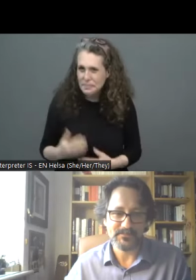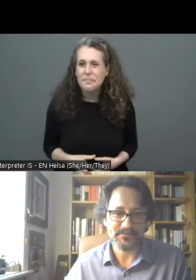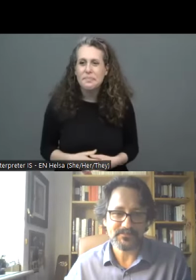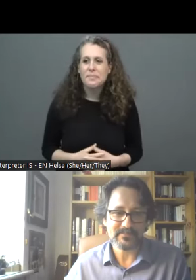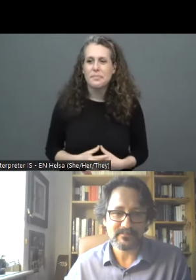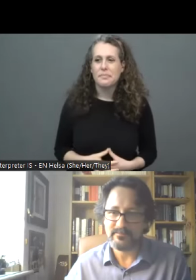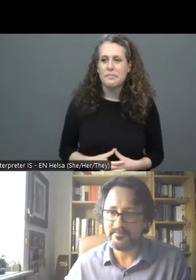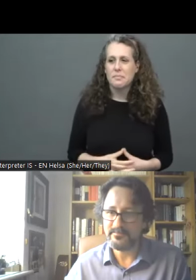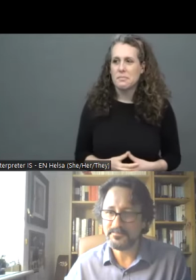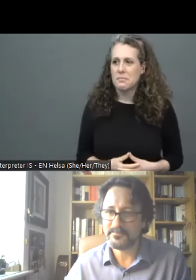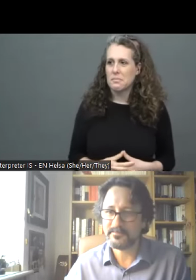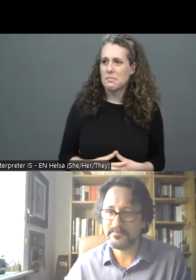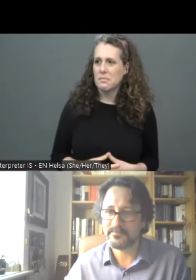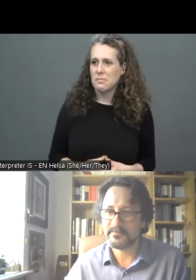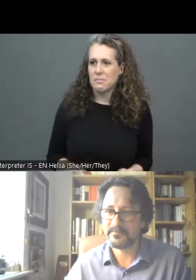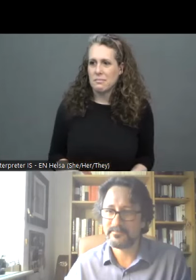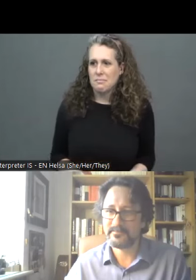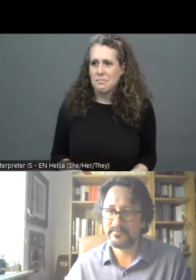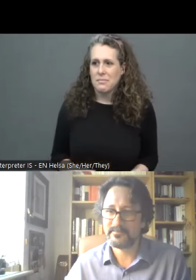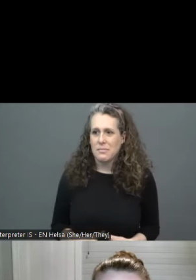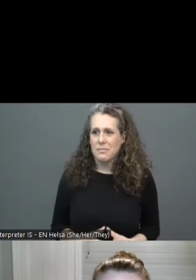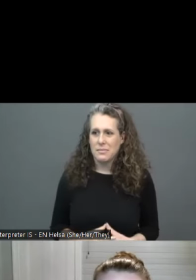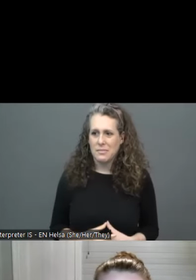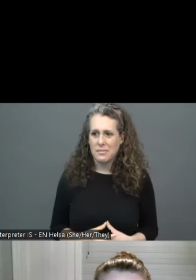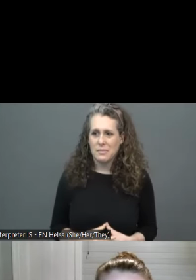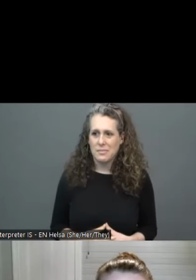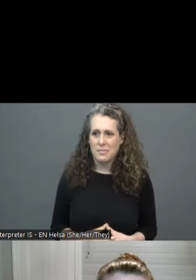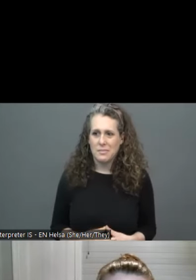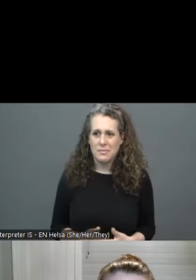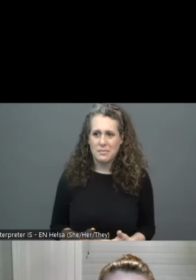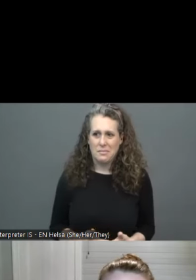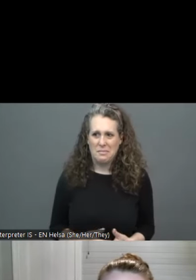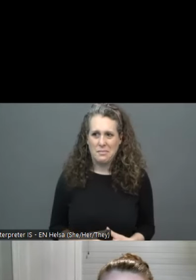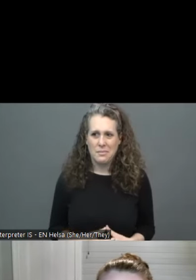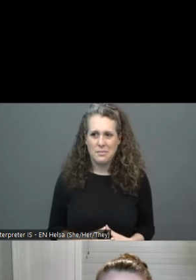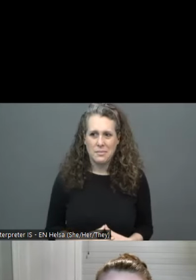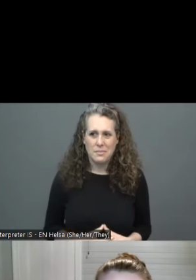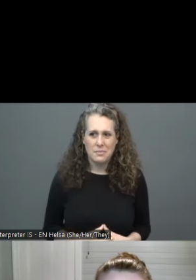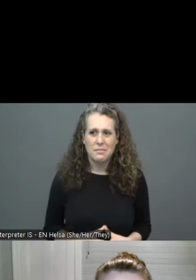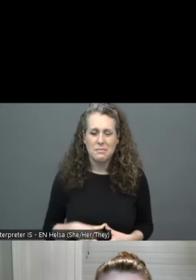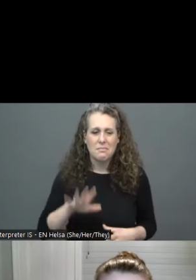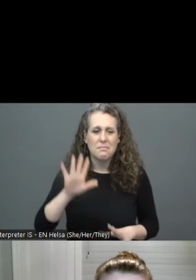Thank you, Christian and everyone for the information shared so far today. There